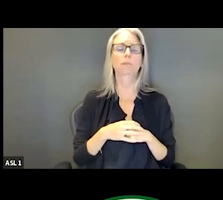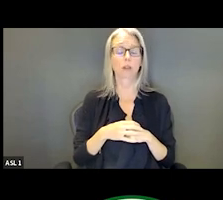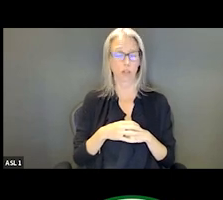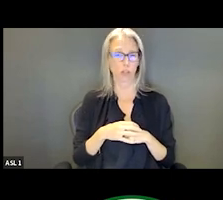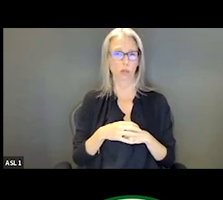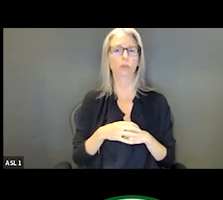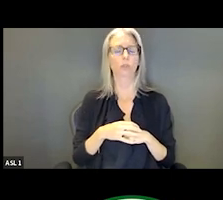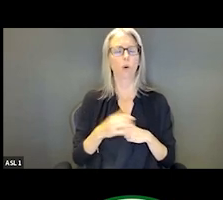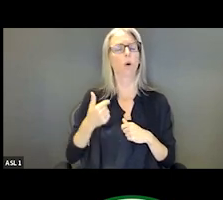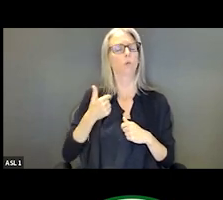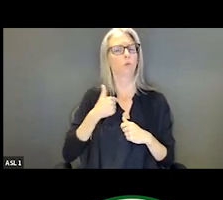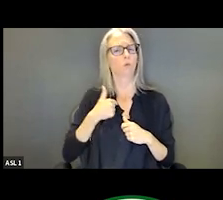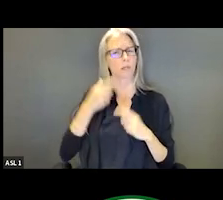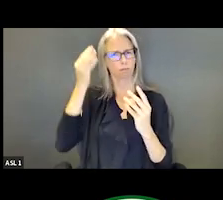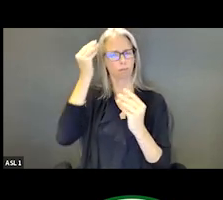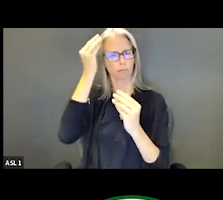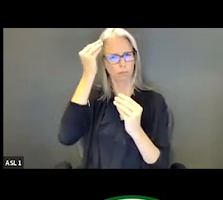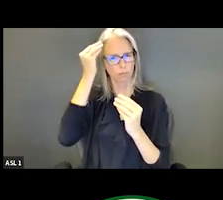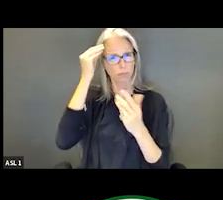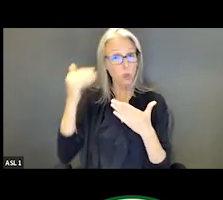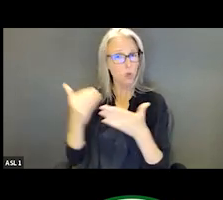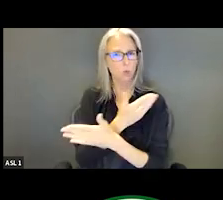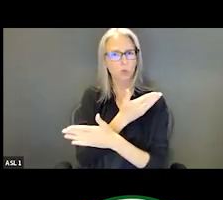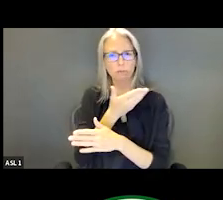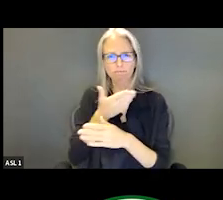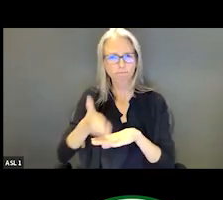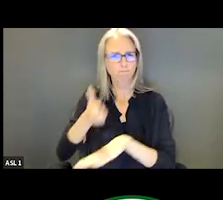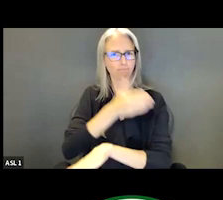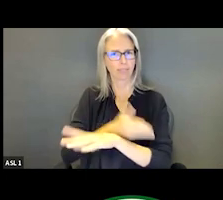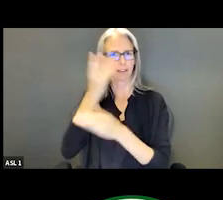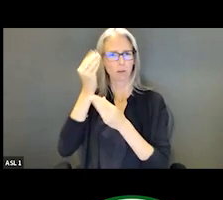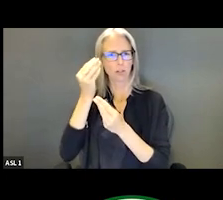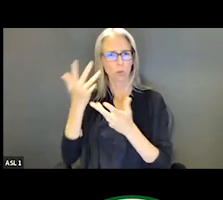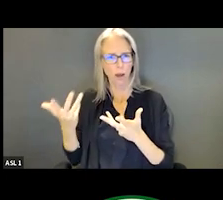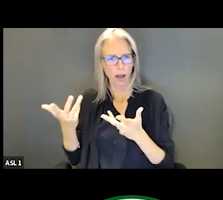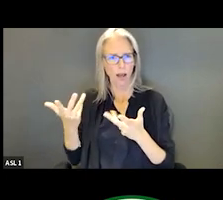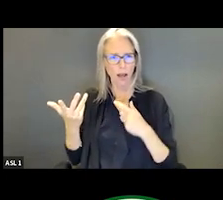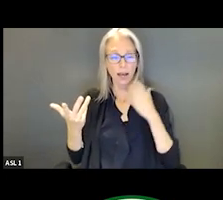enablers of access and outdoor spaces were experienced by persons with disabilities.